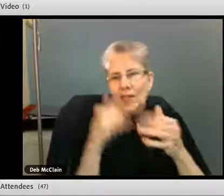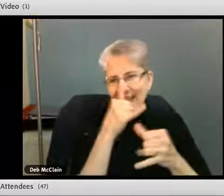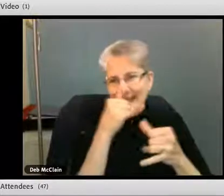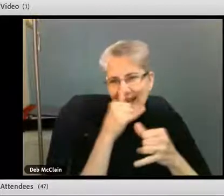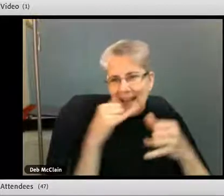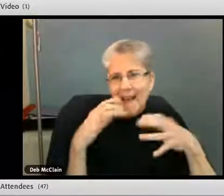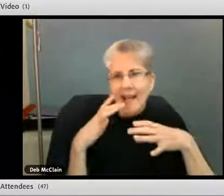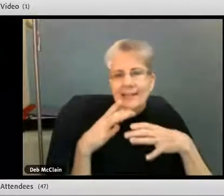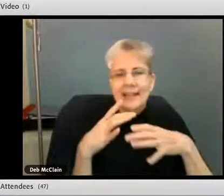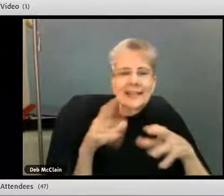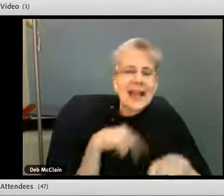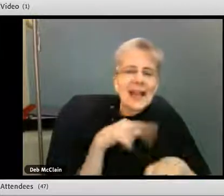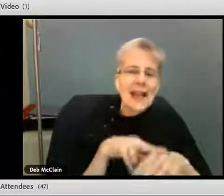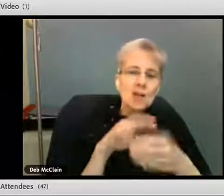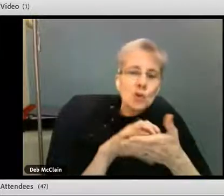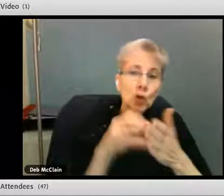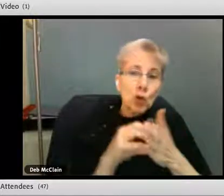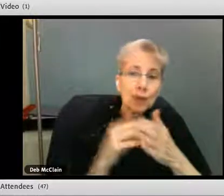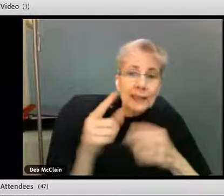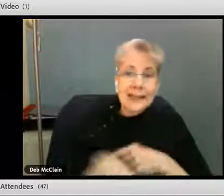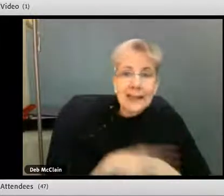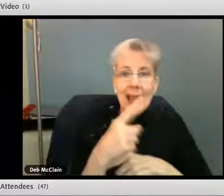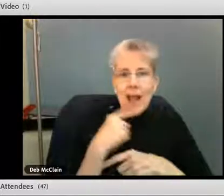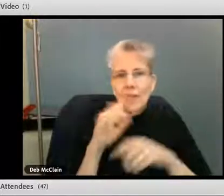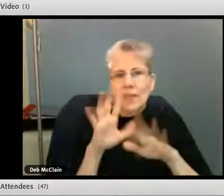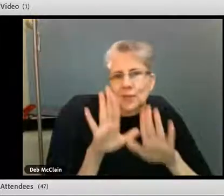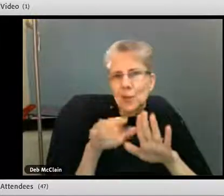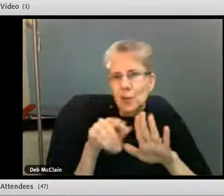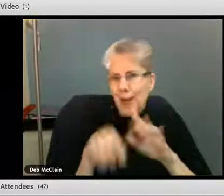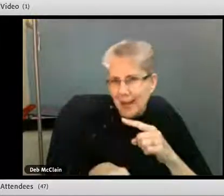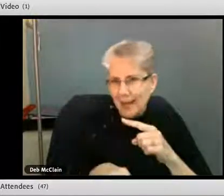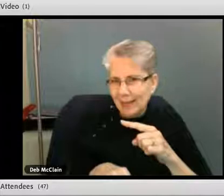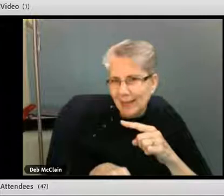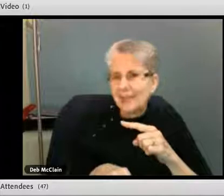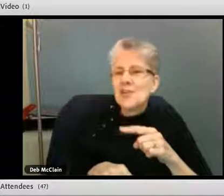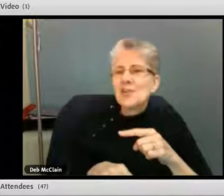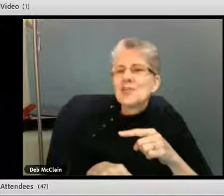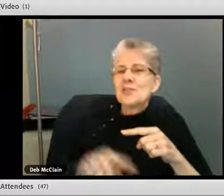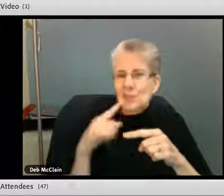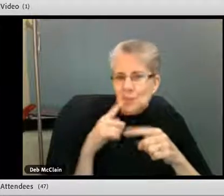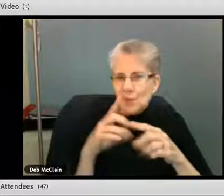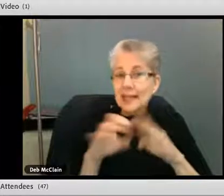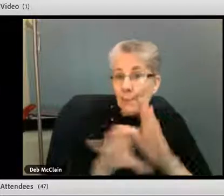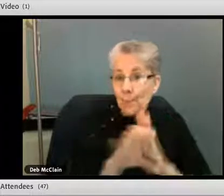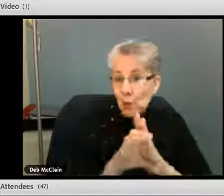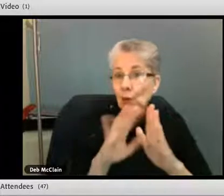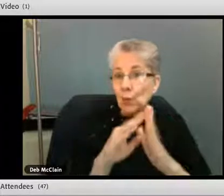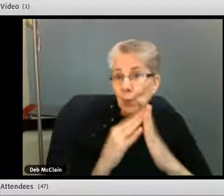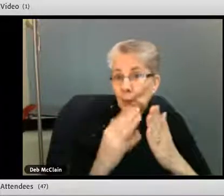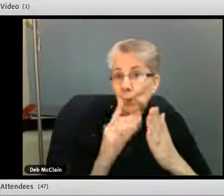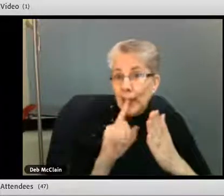I thought this was a great way to bring it in. This is actually a book, so it's not photo edited in any way.